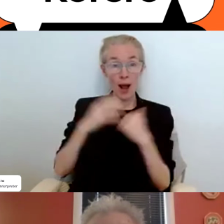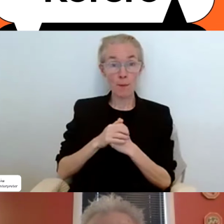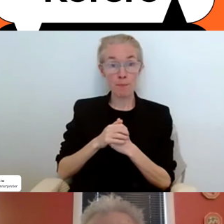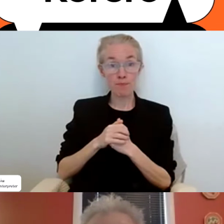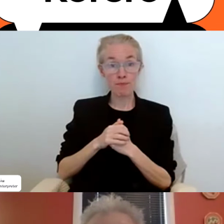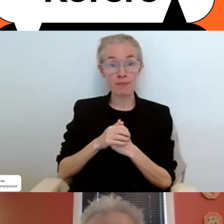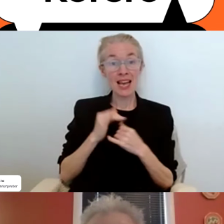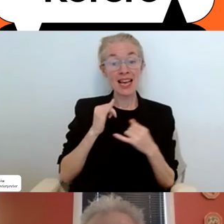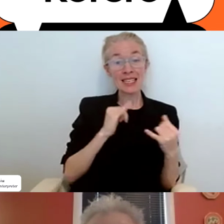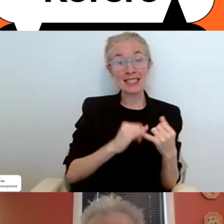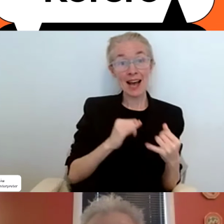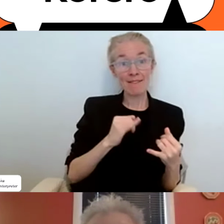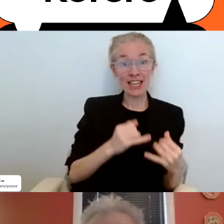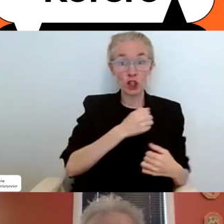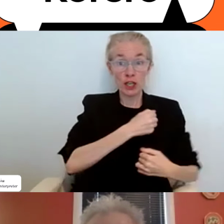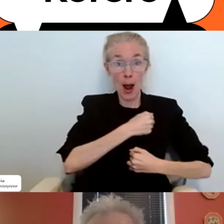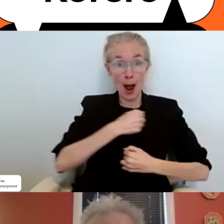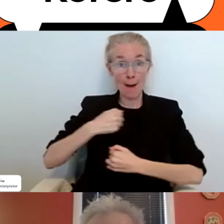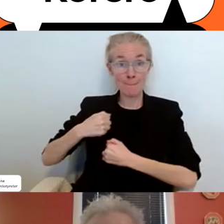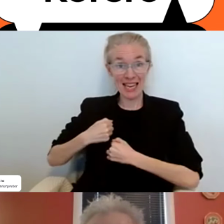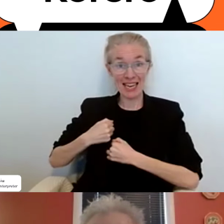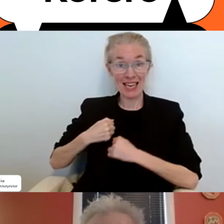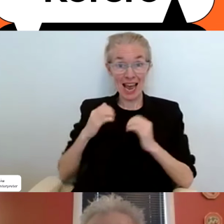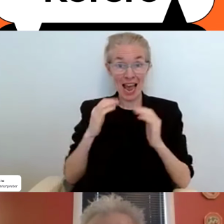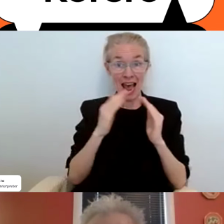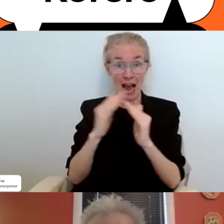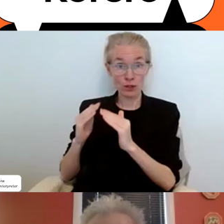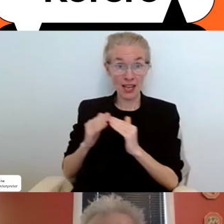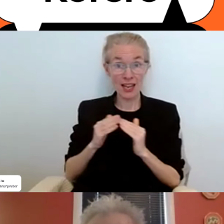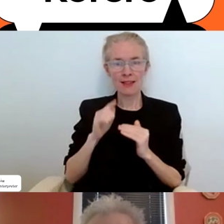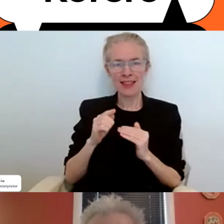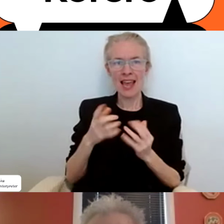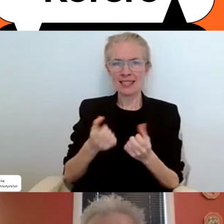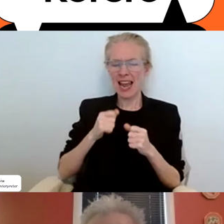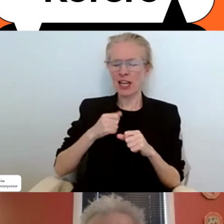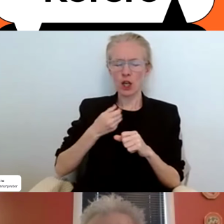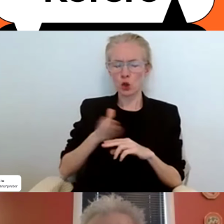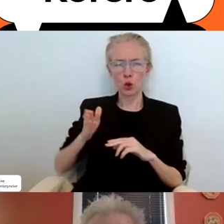was a completely different construction and design methodology using SIPs